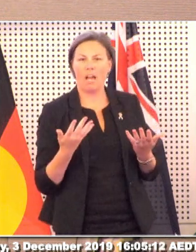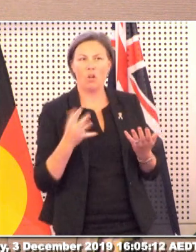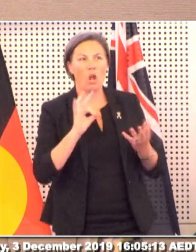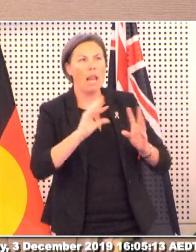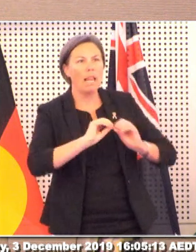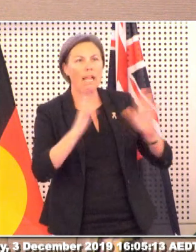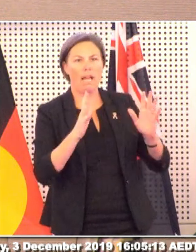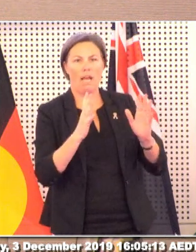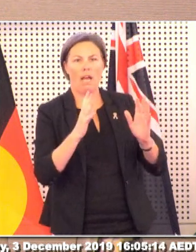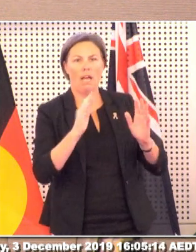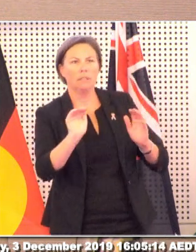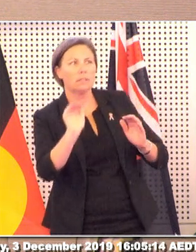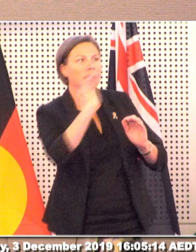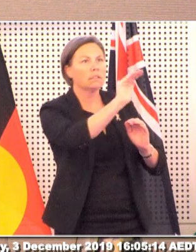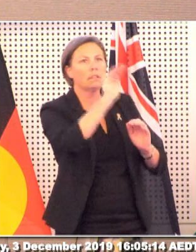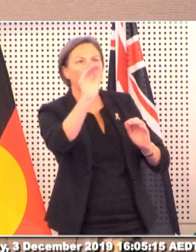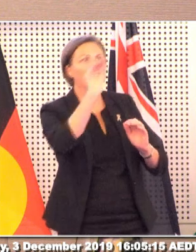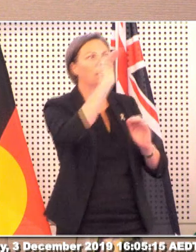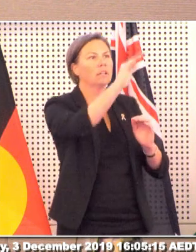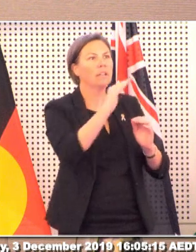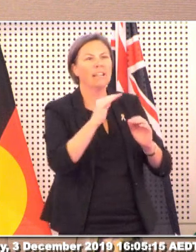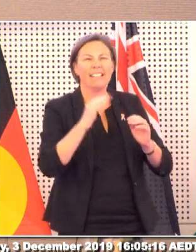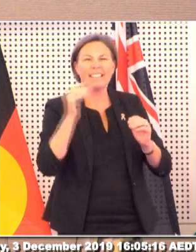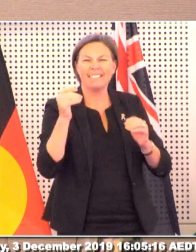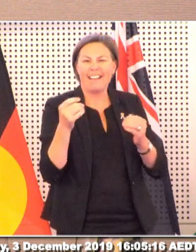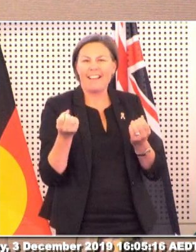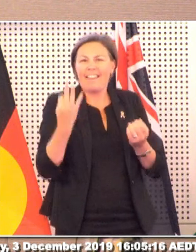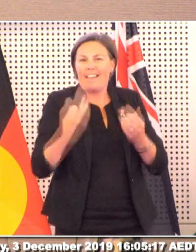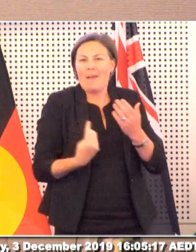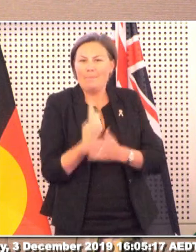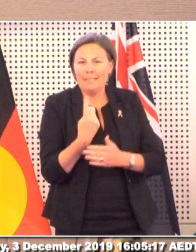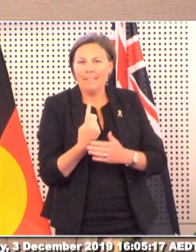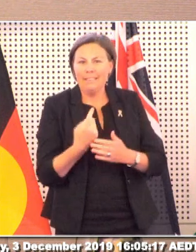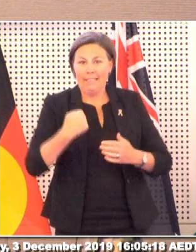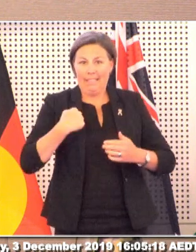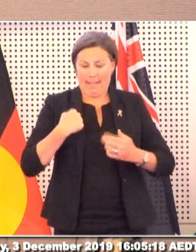The best that we as community visit – we’re not really 25 the solvers of the problem.